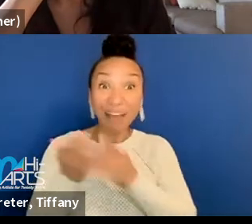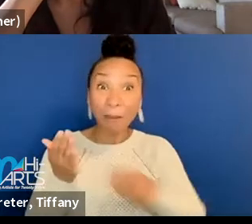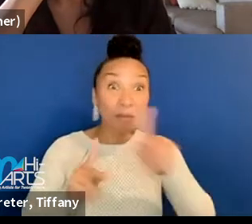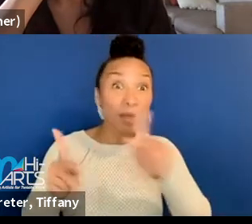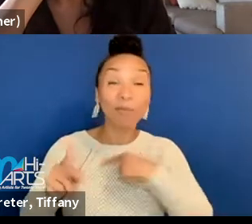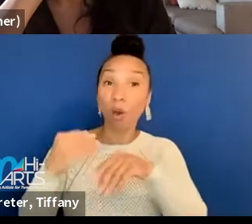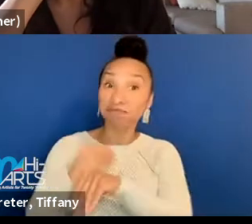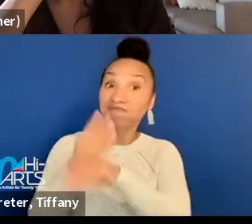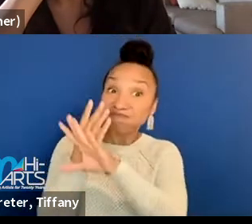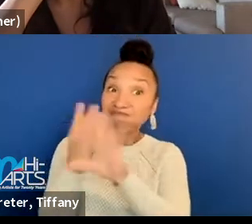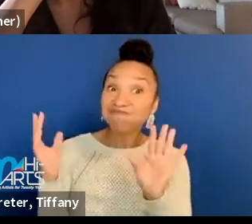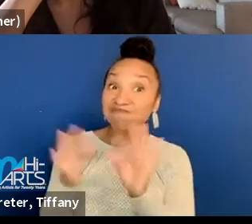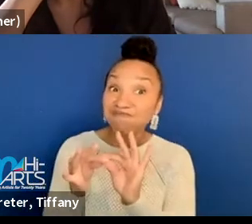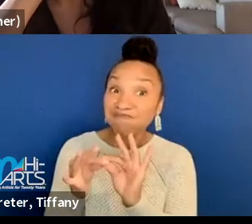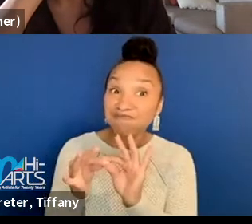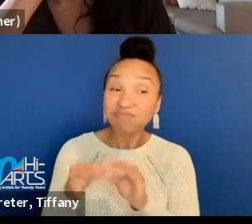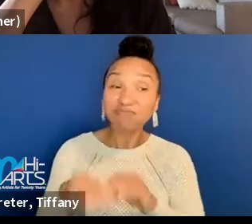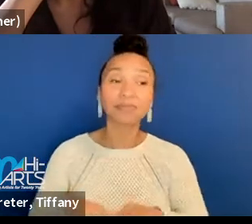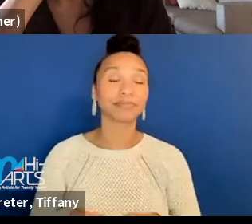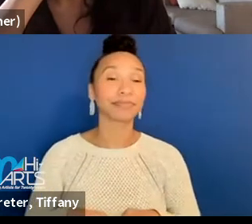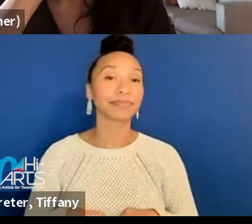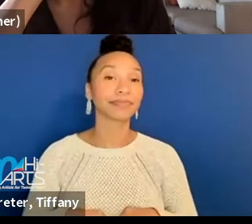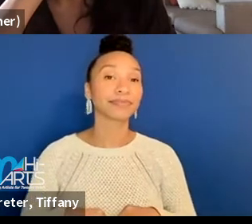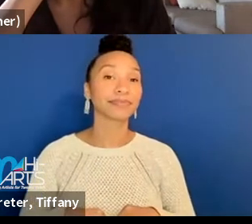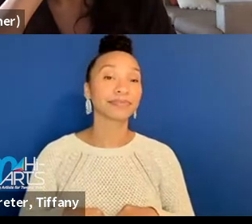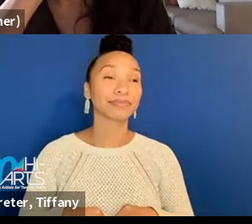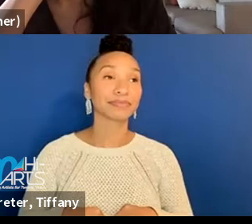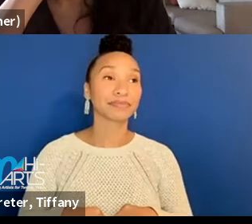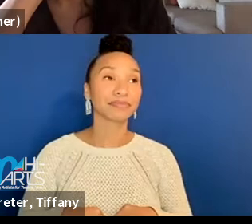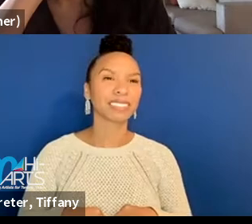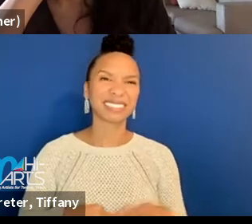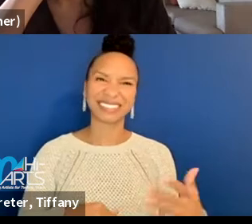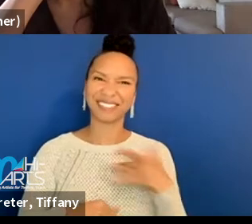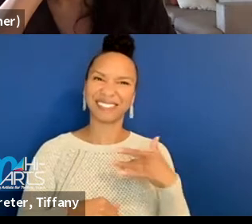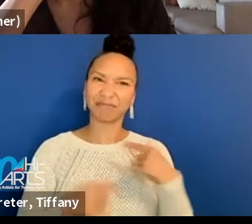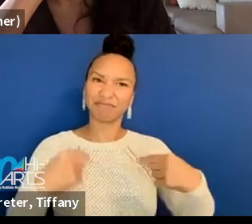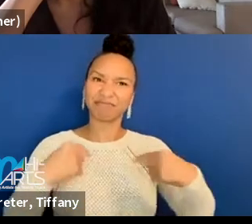Benjamin (they/them/elle): Expanding series of opening ups for me and finding new things, and so.